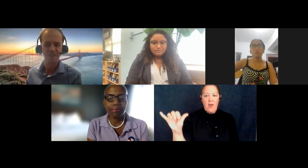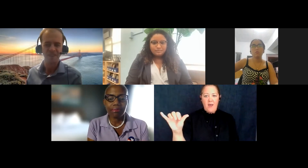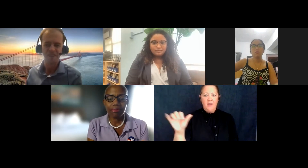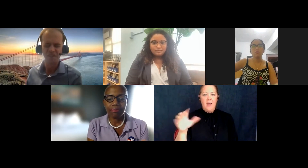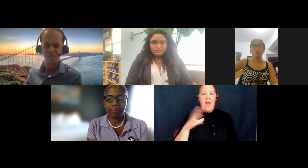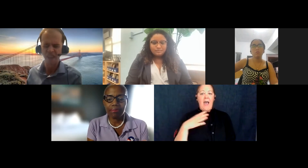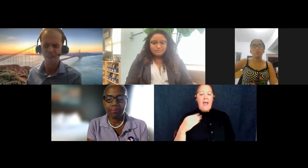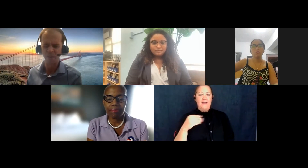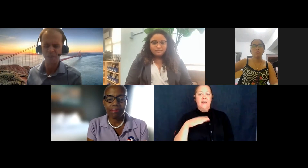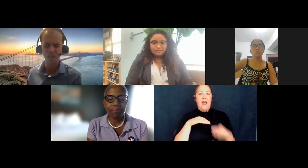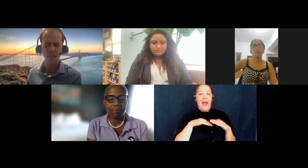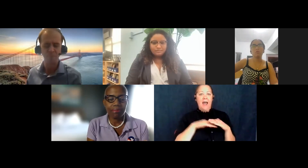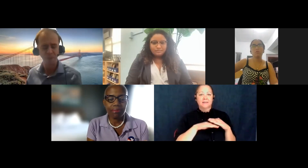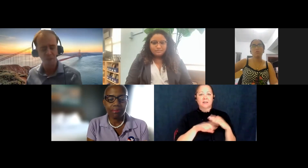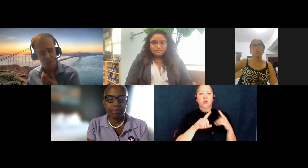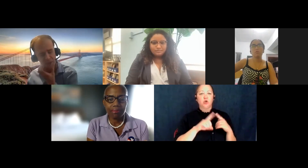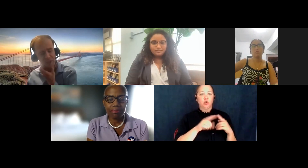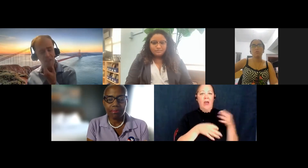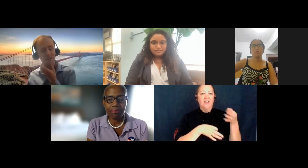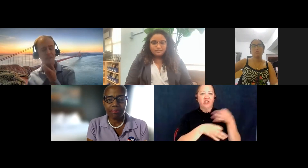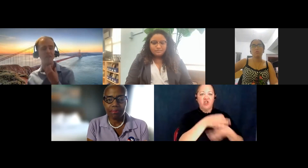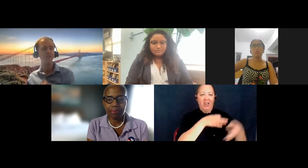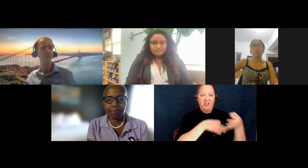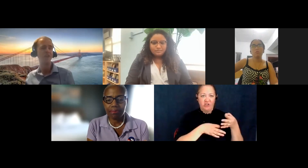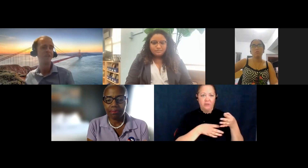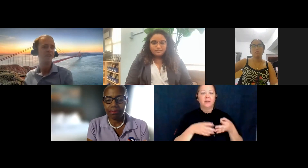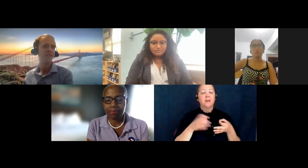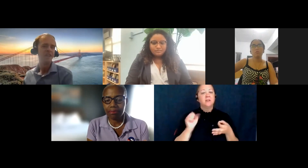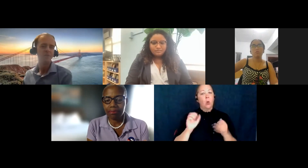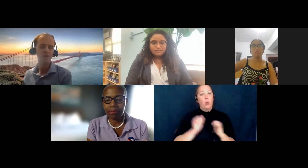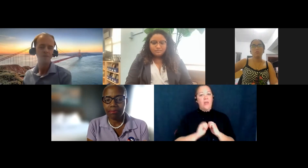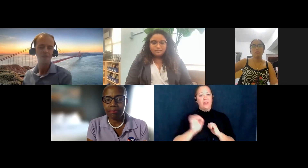In addition to that, I want to say my colleague Johileny shared a previous